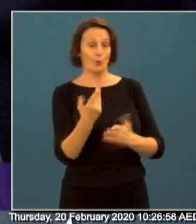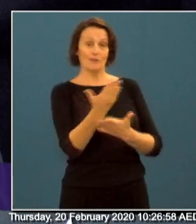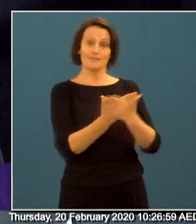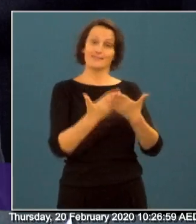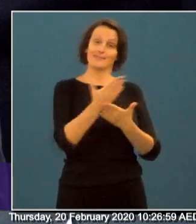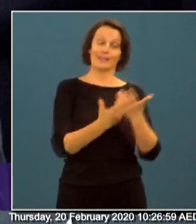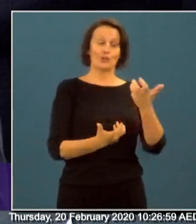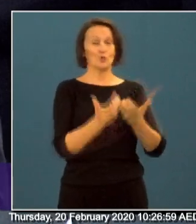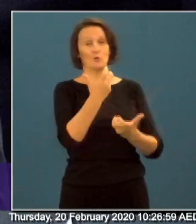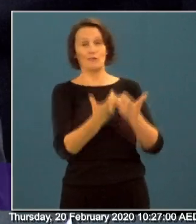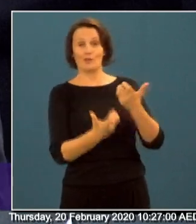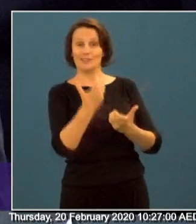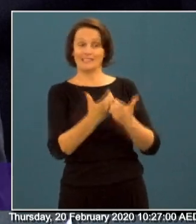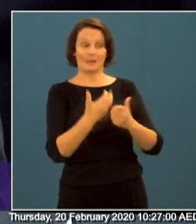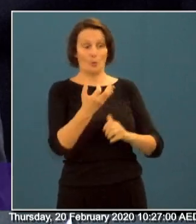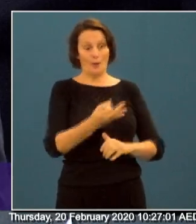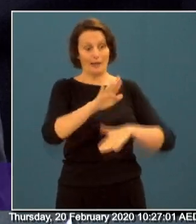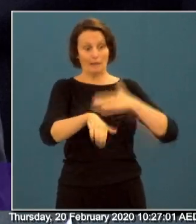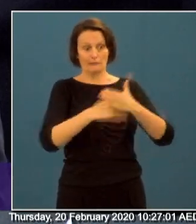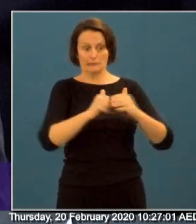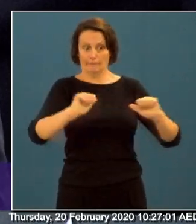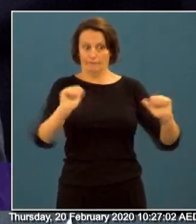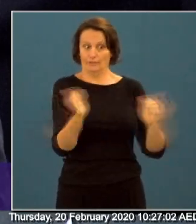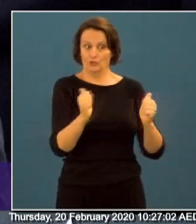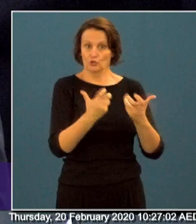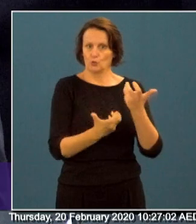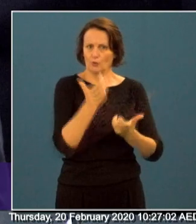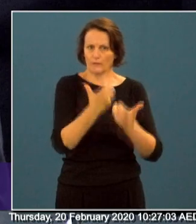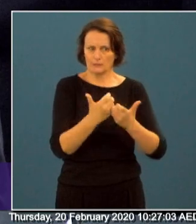the curriculum this year to come through and change things,